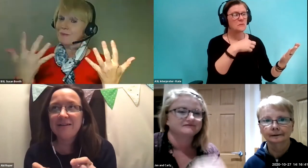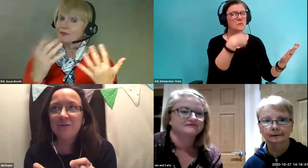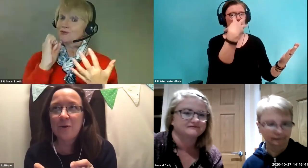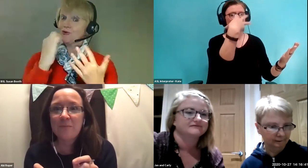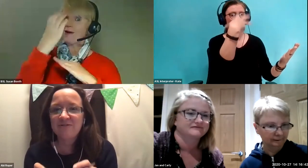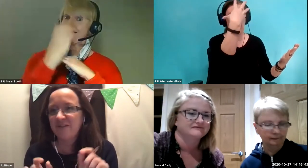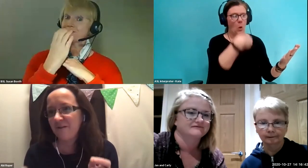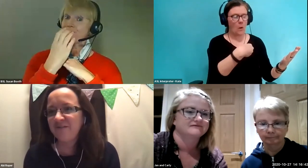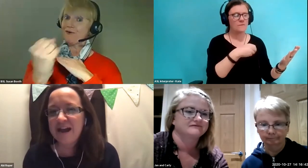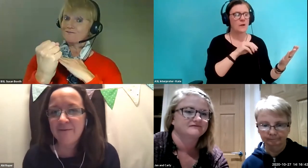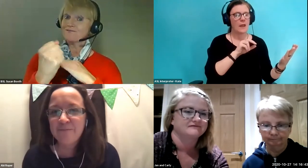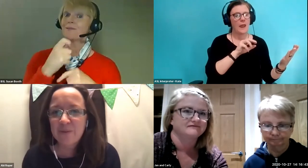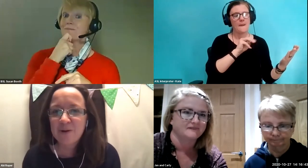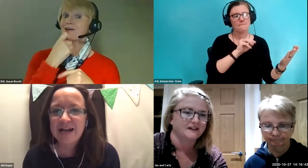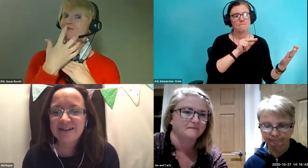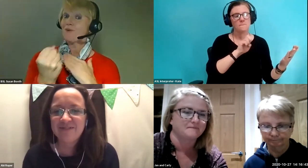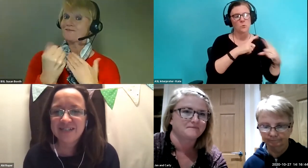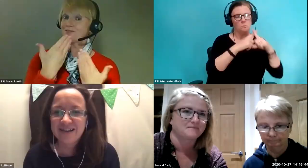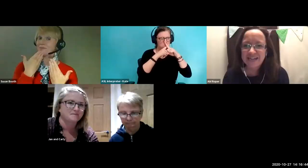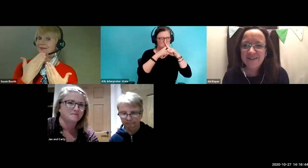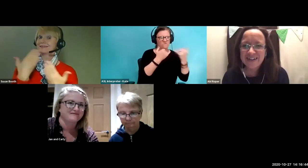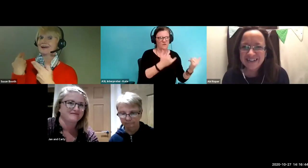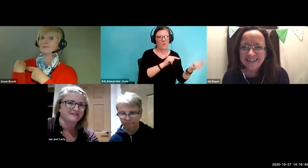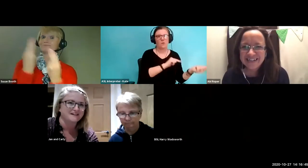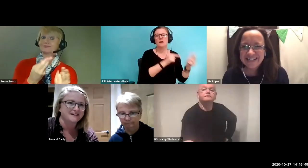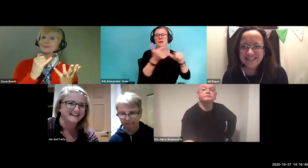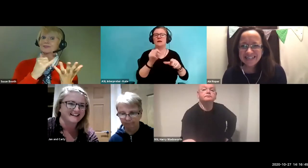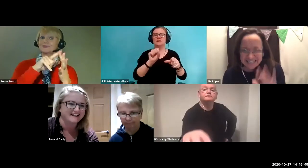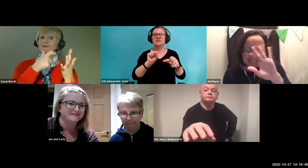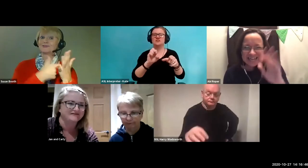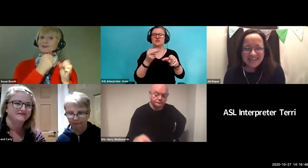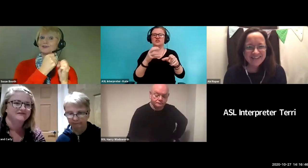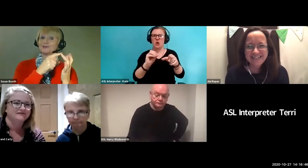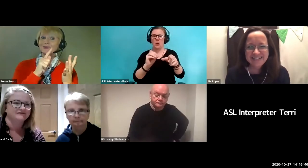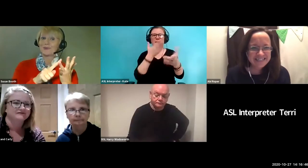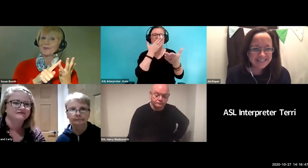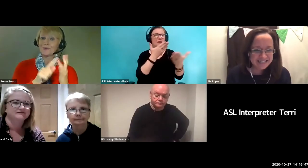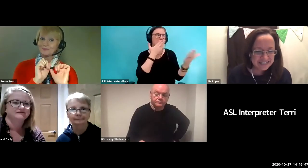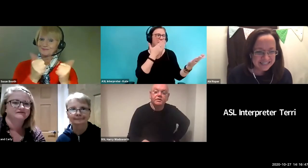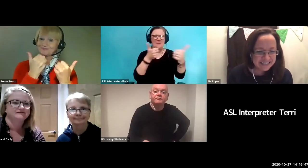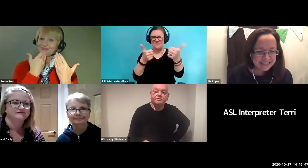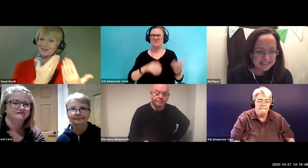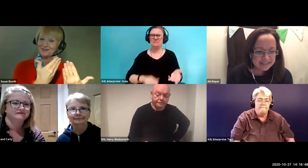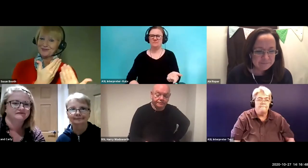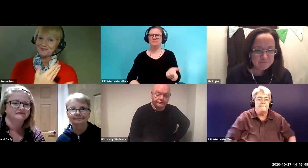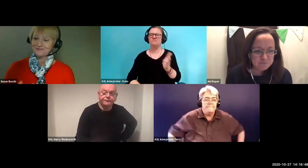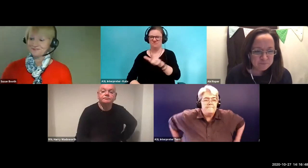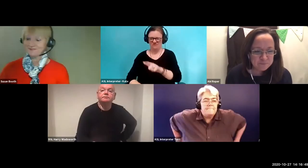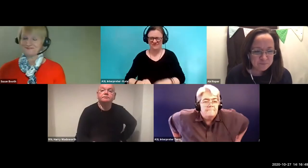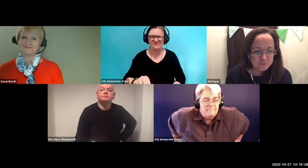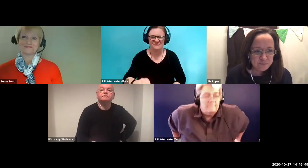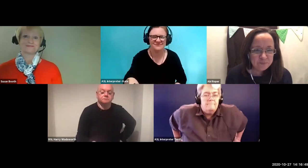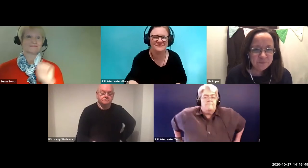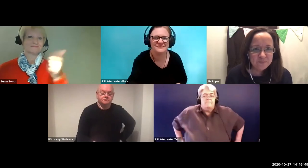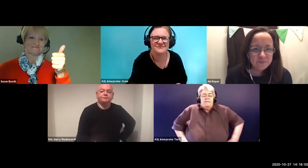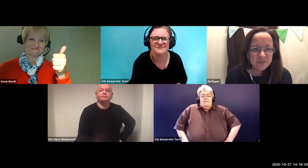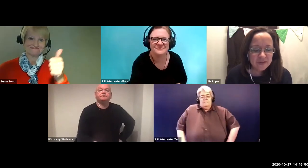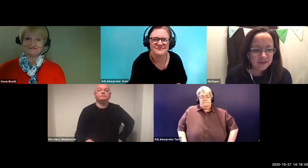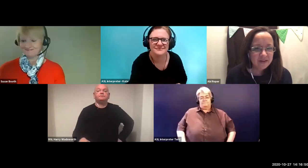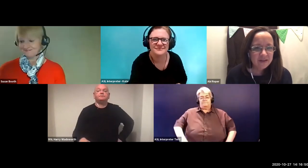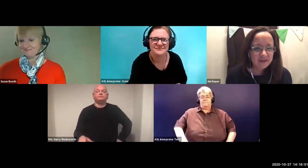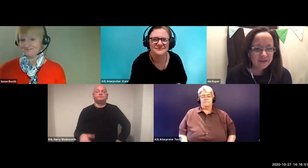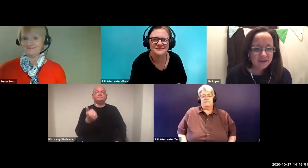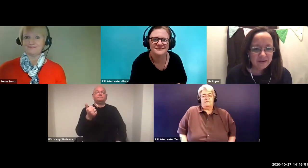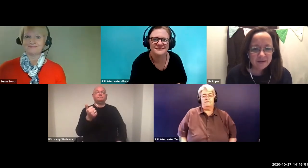your microphone off for now and we'll hand over to Sergio okay thank you thank you